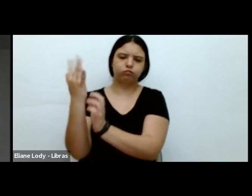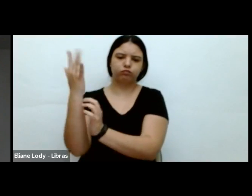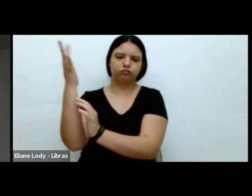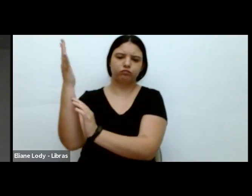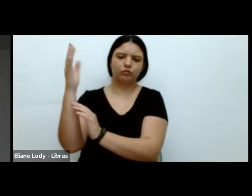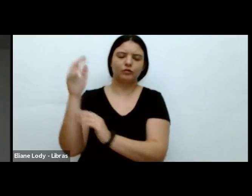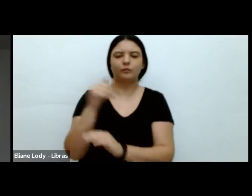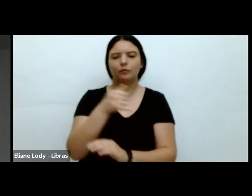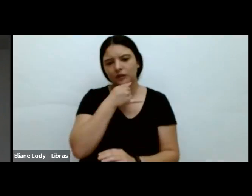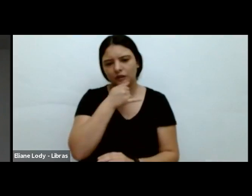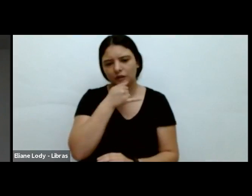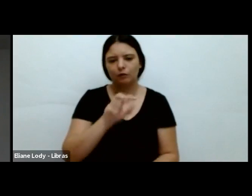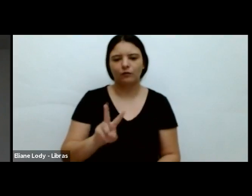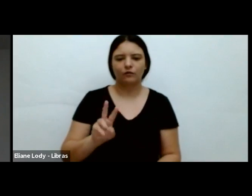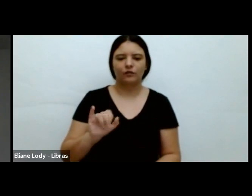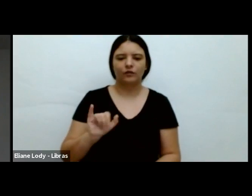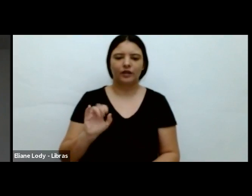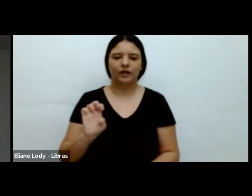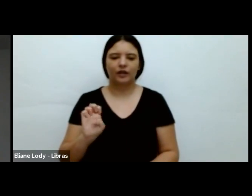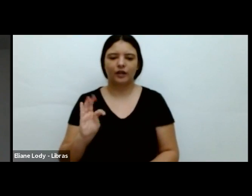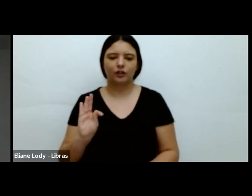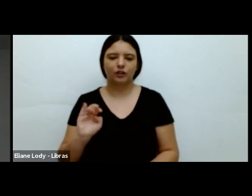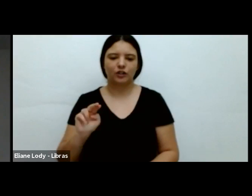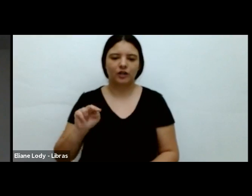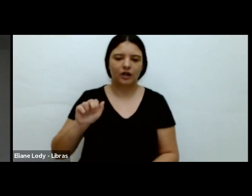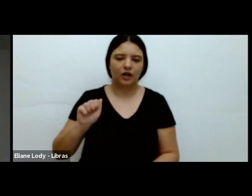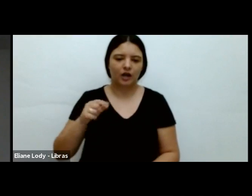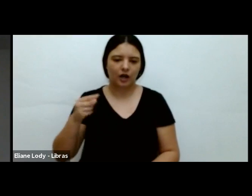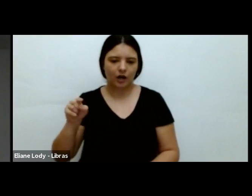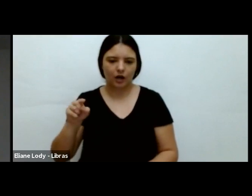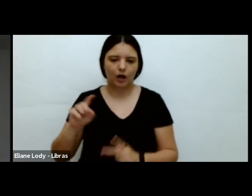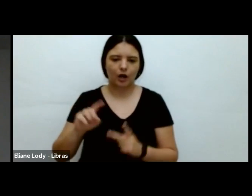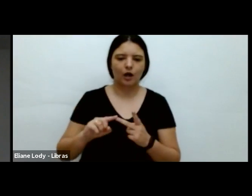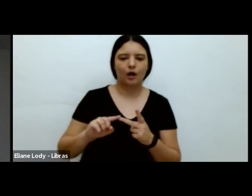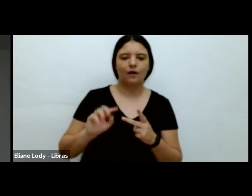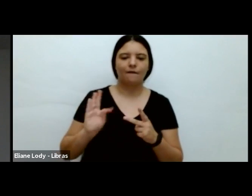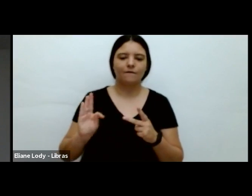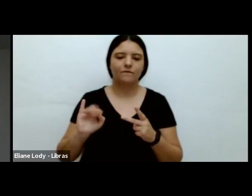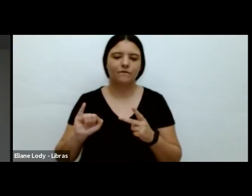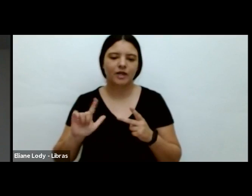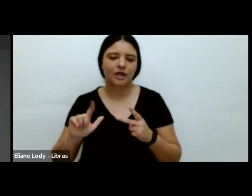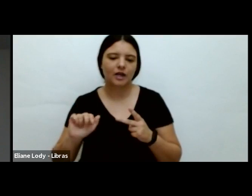in Vietnam. compared to two, two countries in Europe and in the USA in